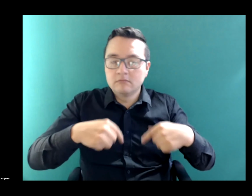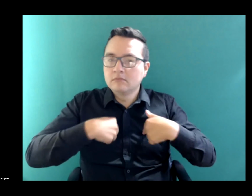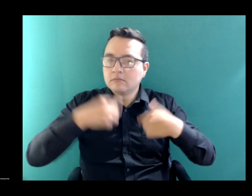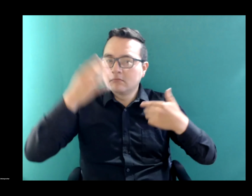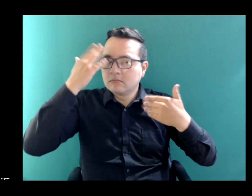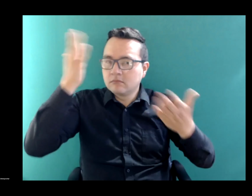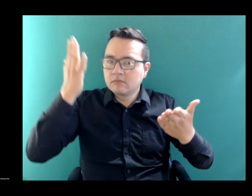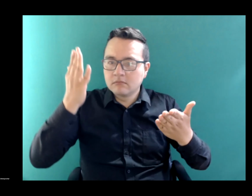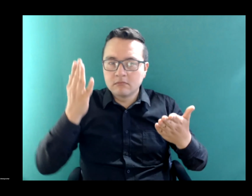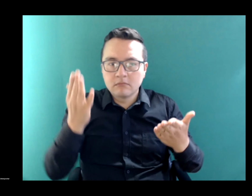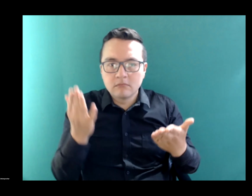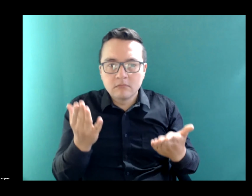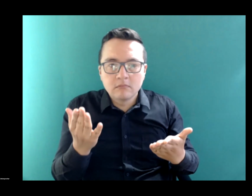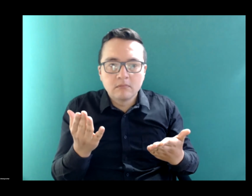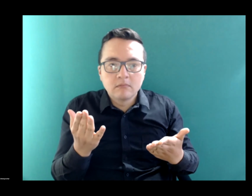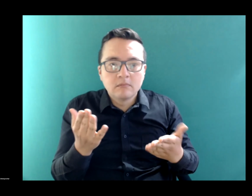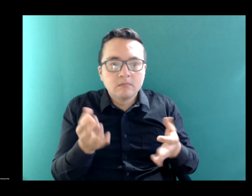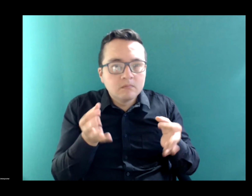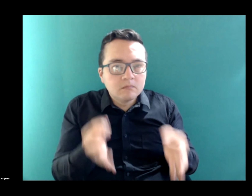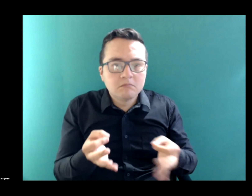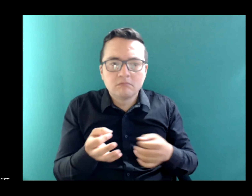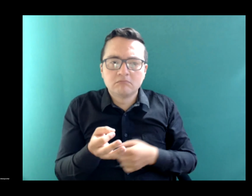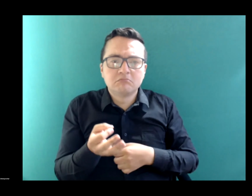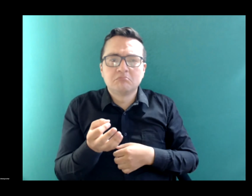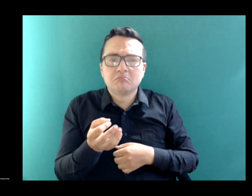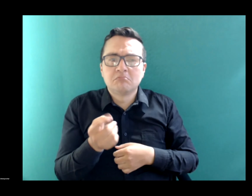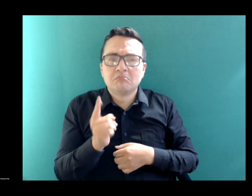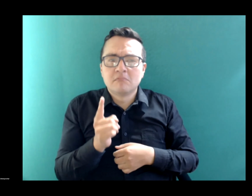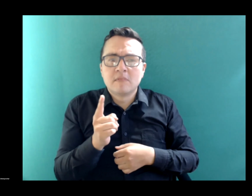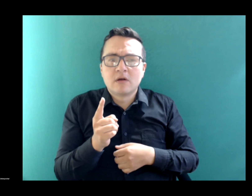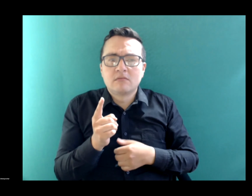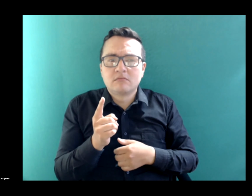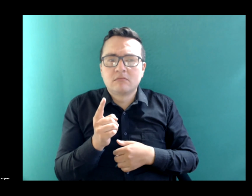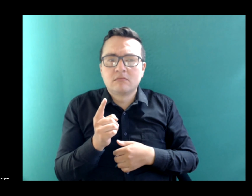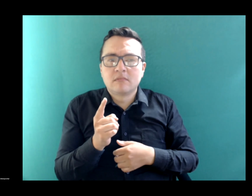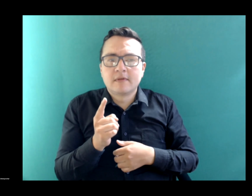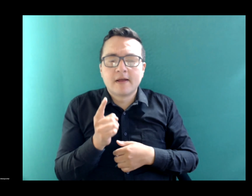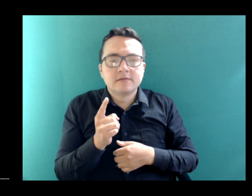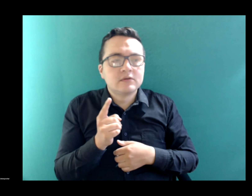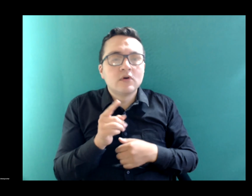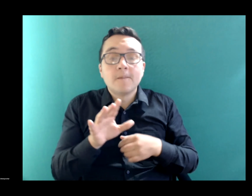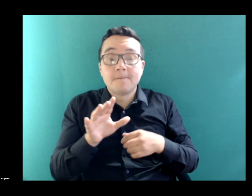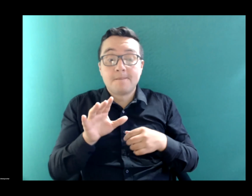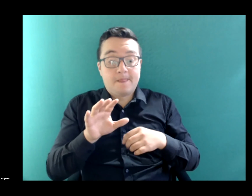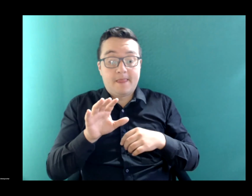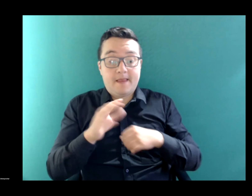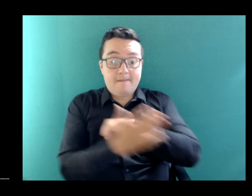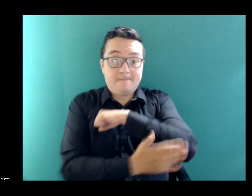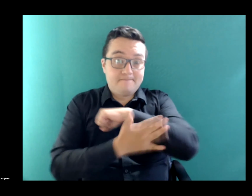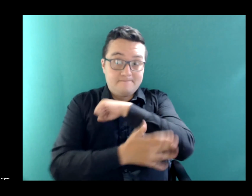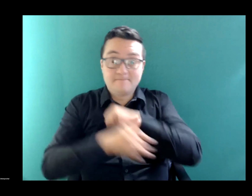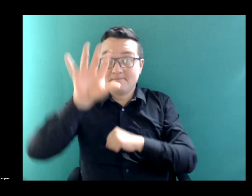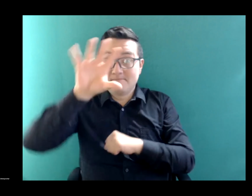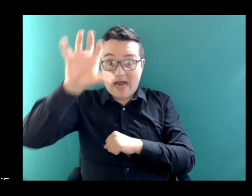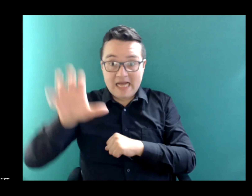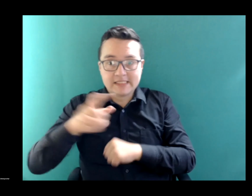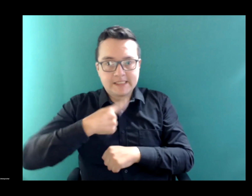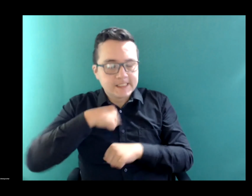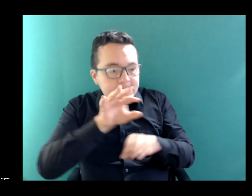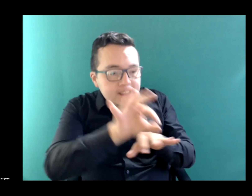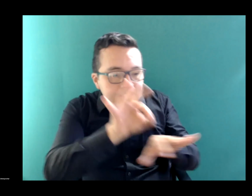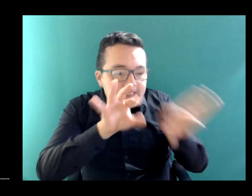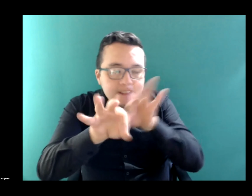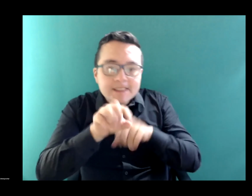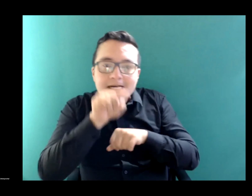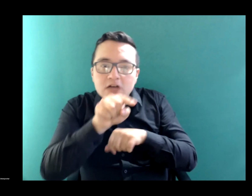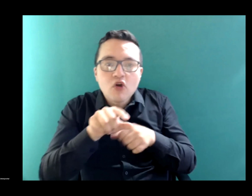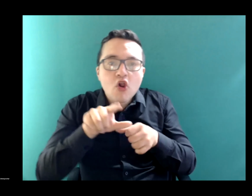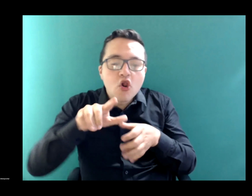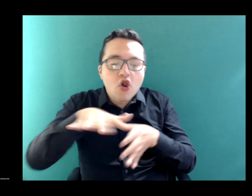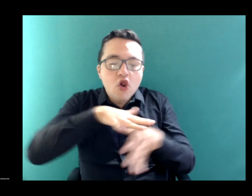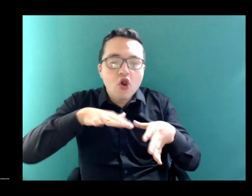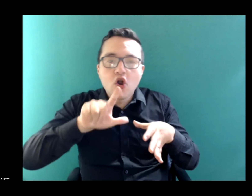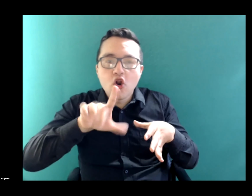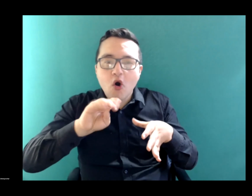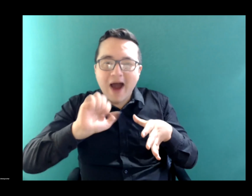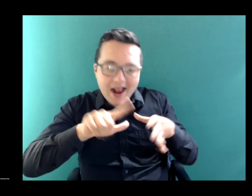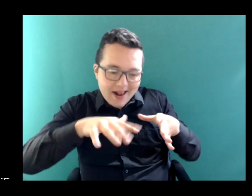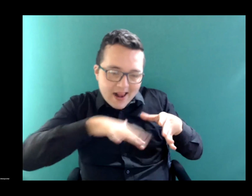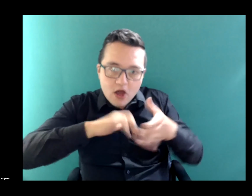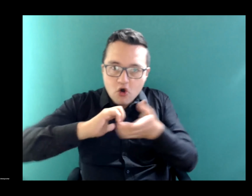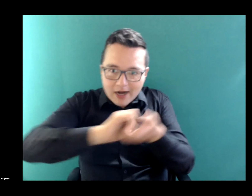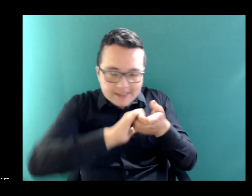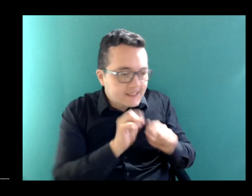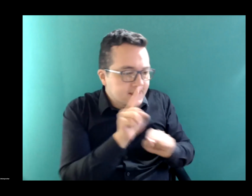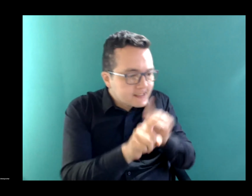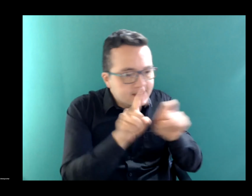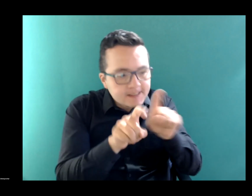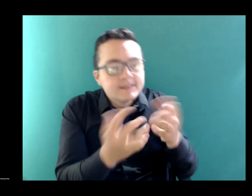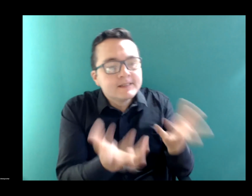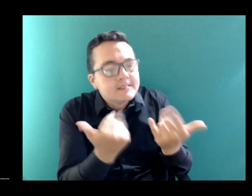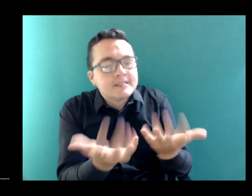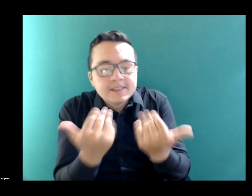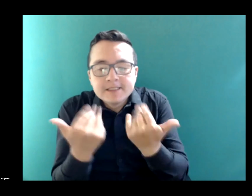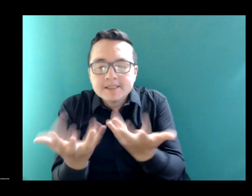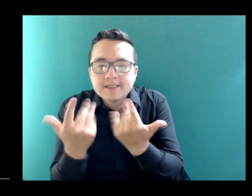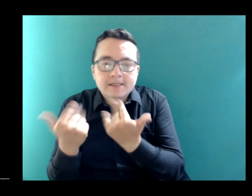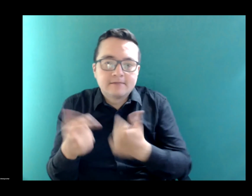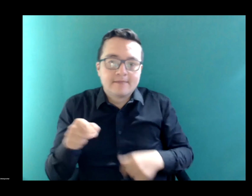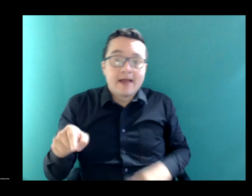I posted on the Q&A webpage where the responses are listed.